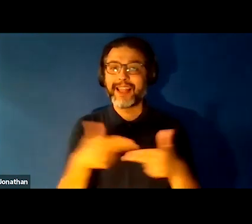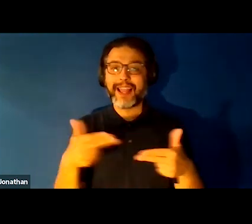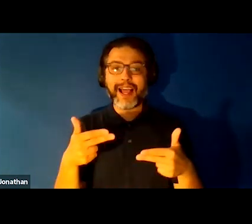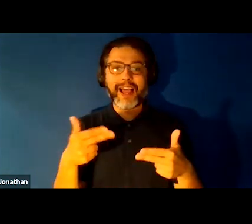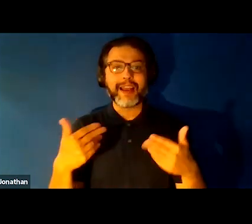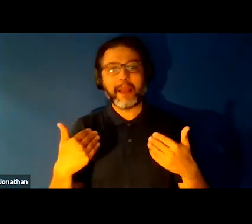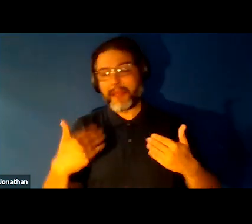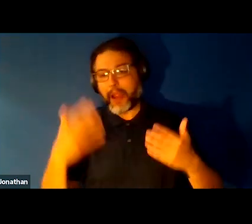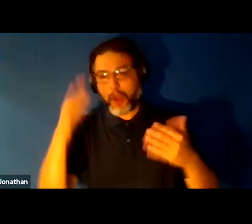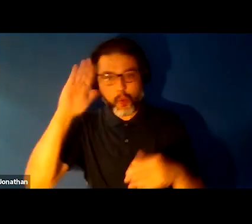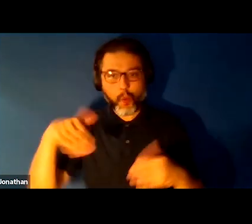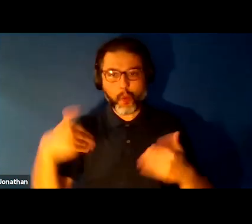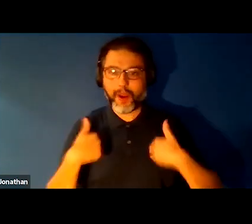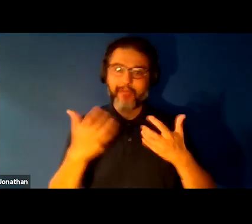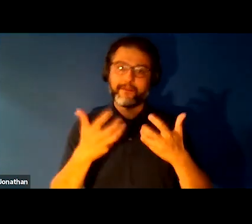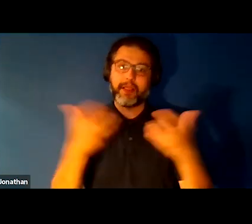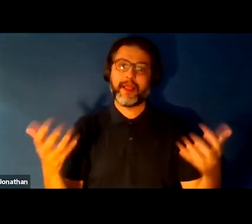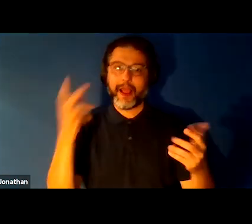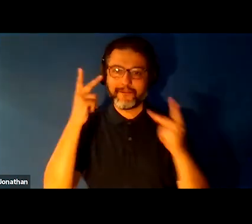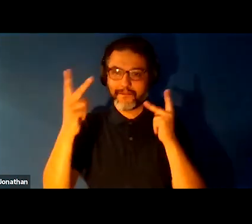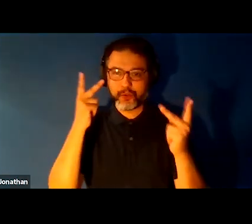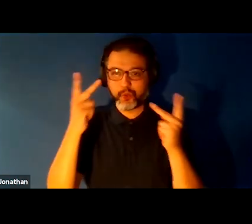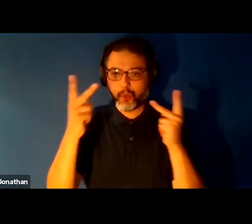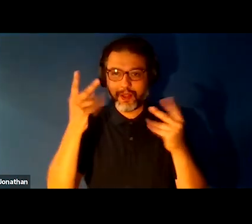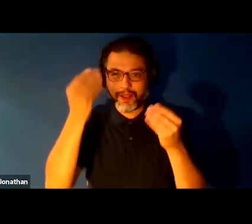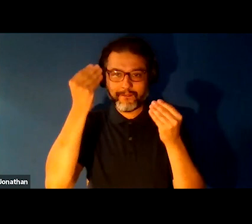information as we navigate the slide itself.